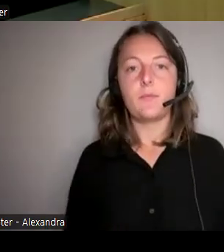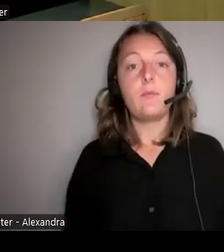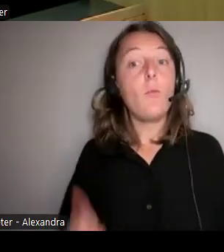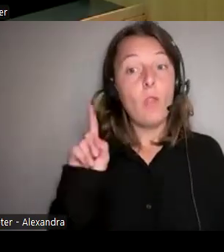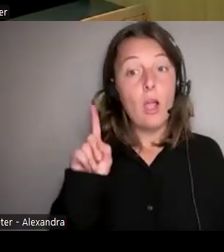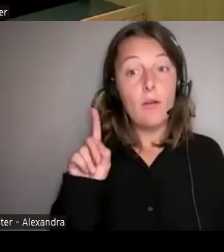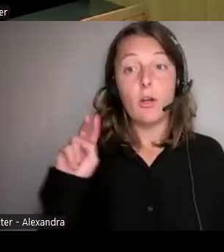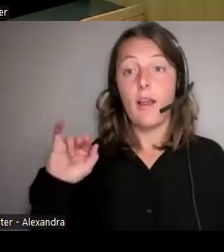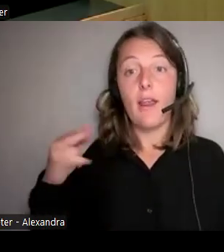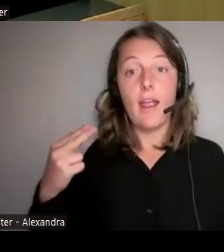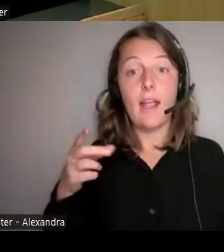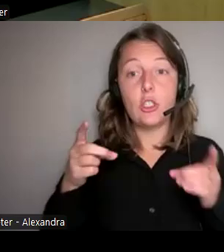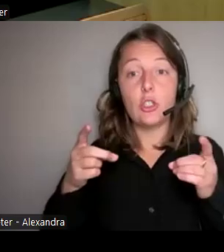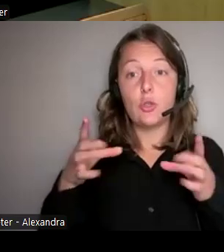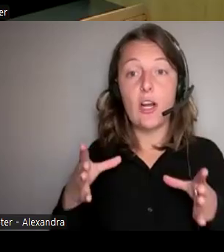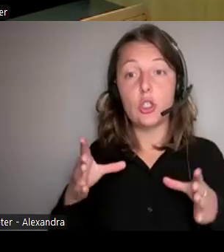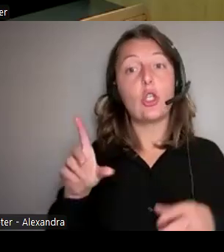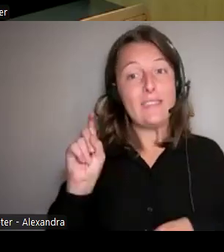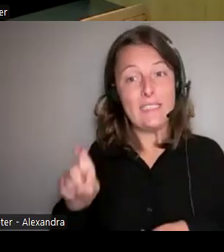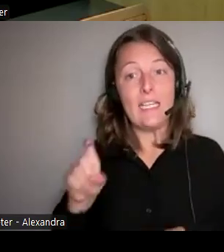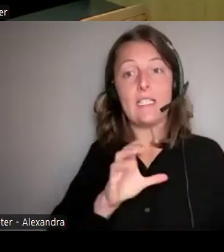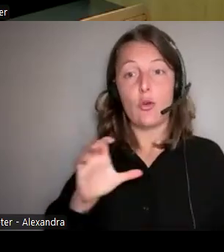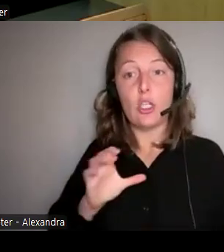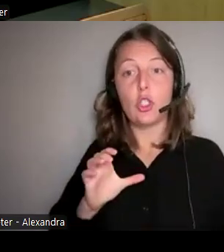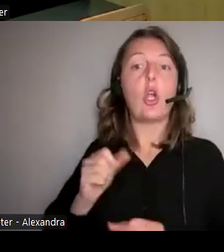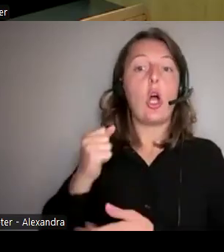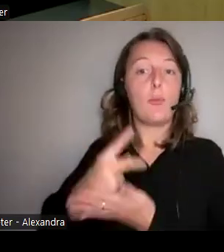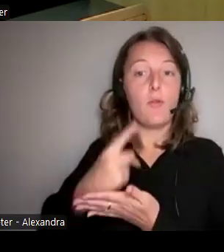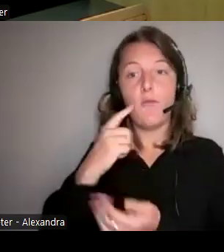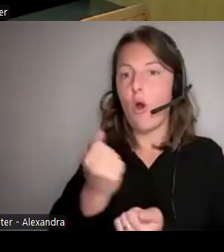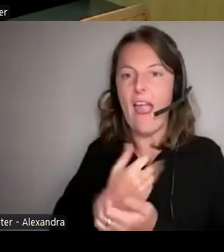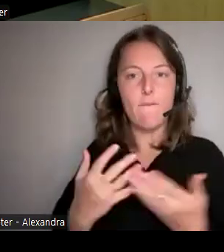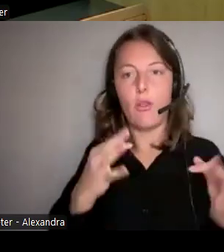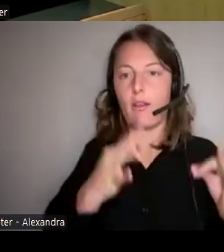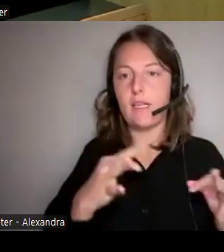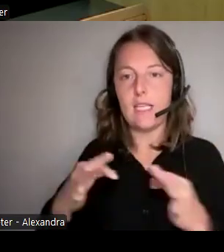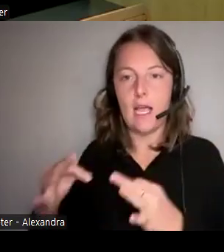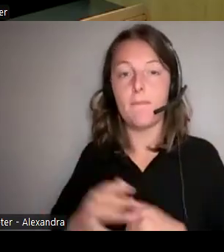the NIH director does need congressional approval for everything they make a decision about. Uh,